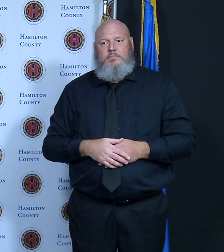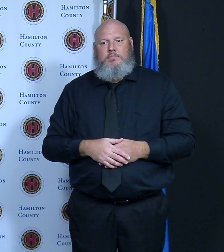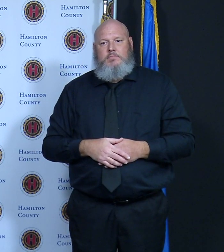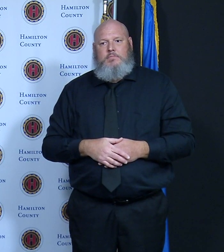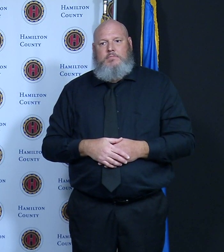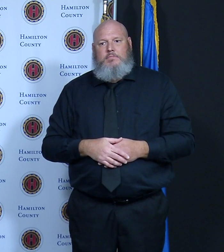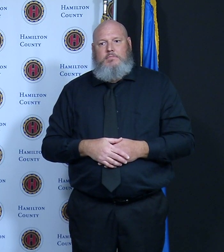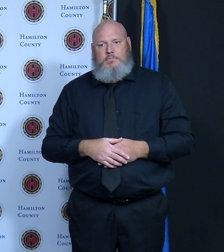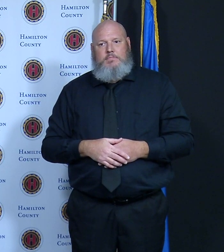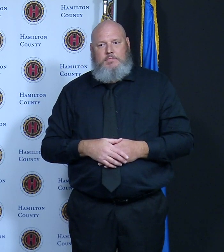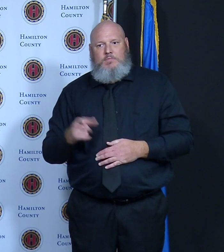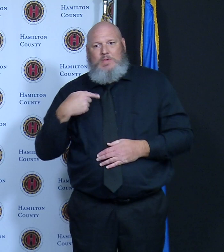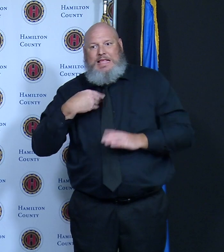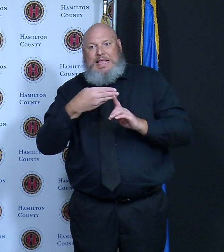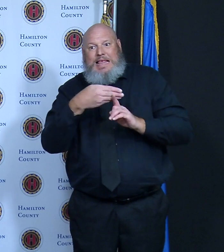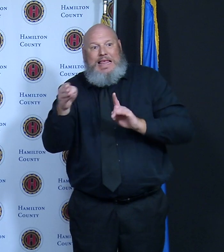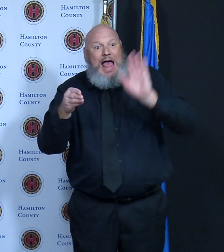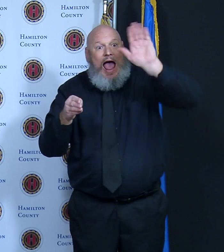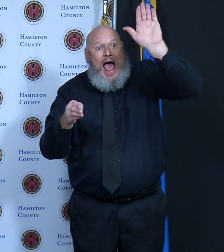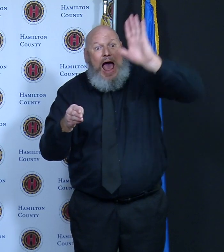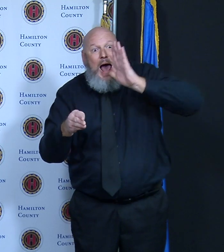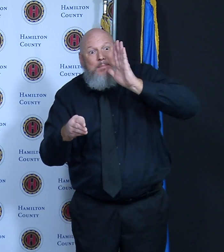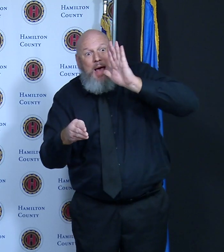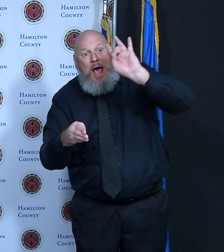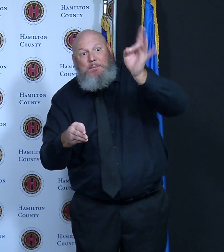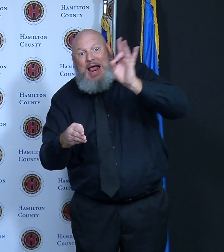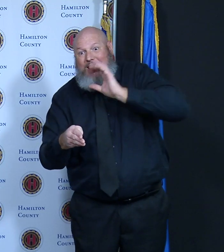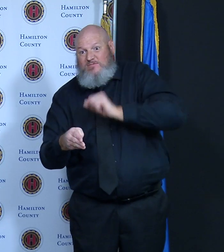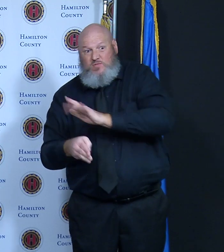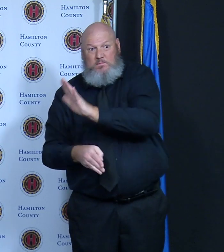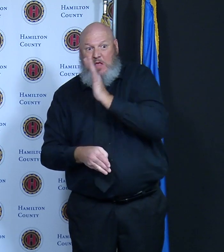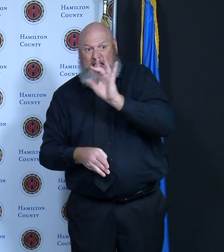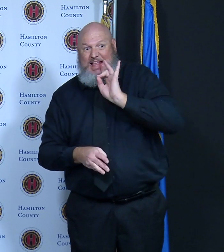think a lot of us are finding ourselves in that situation but for the seniors